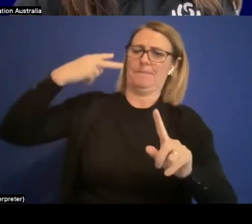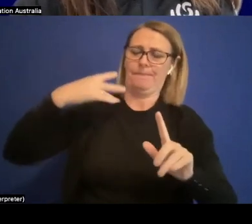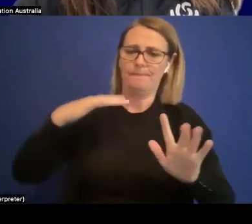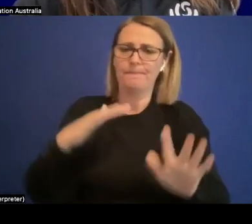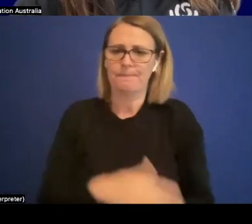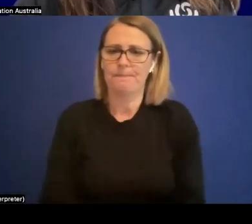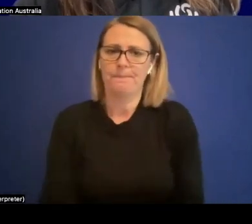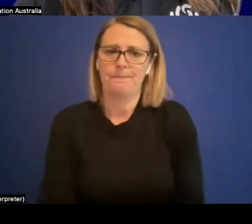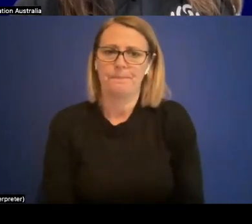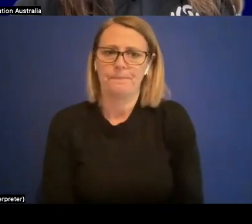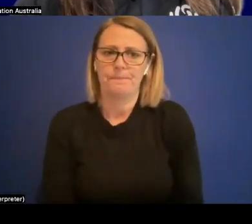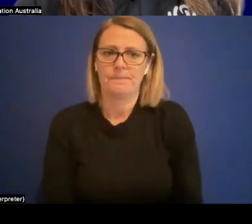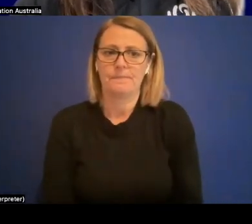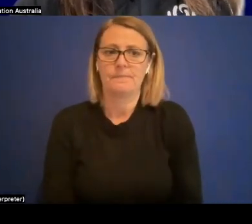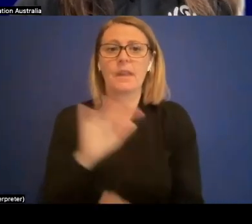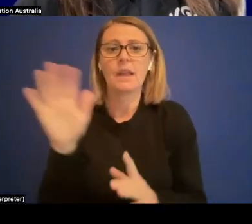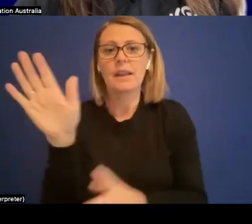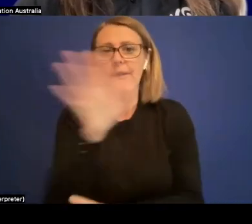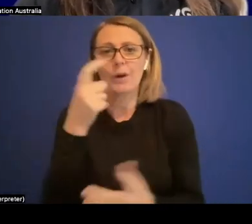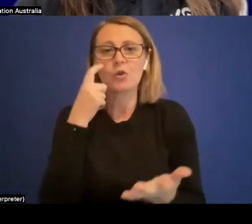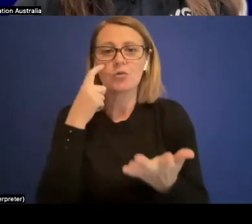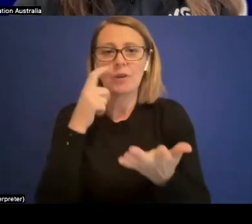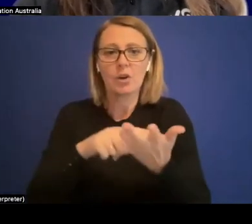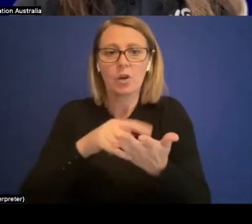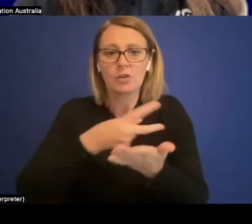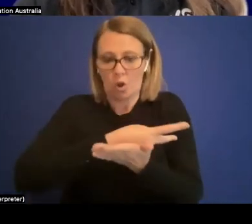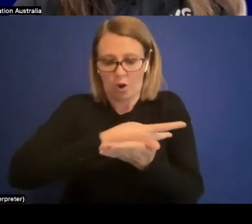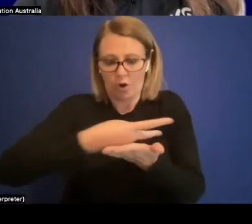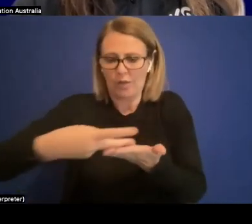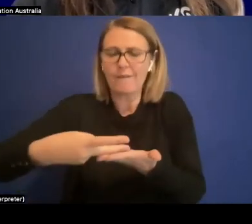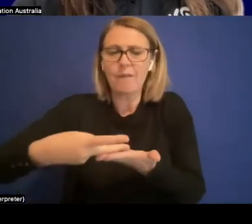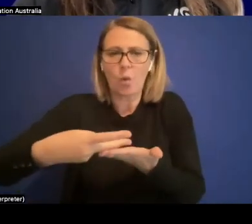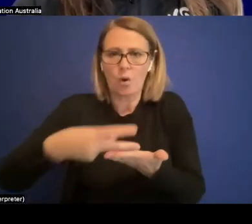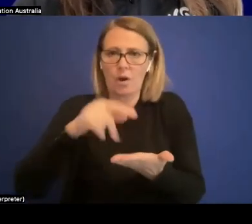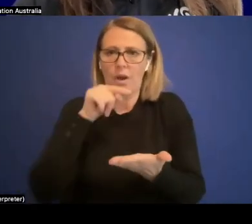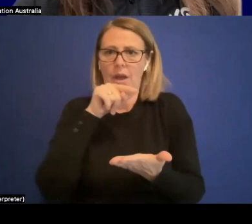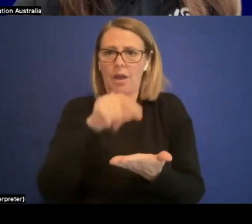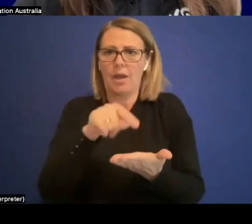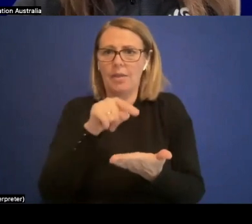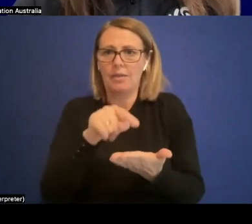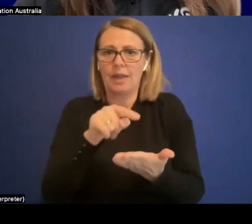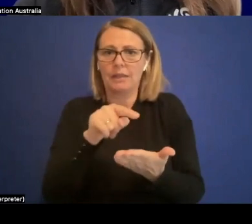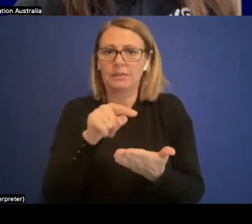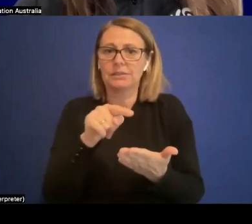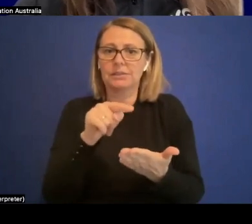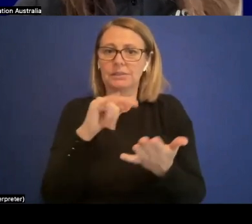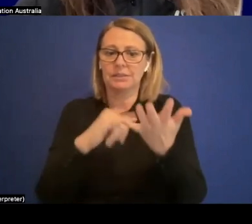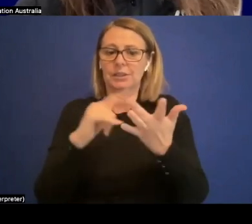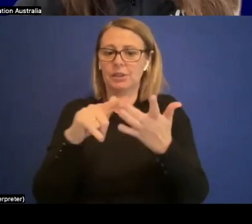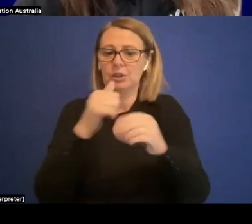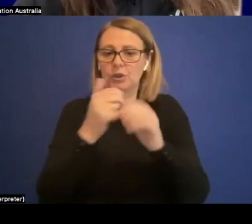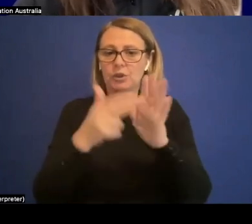And everyone to recognise that lying on the floor is a sign of such things as vertigo,